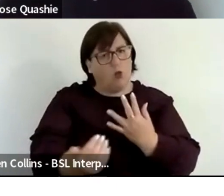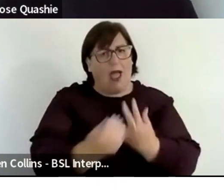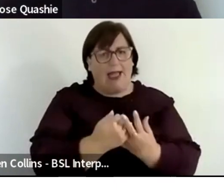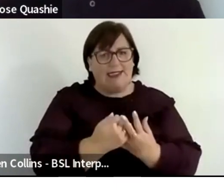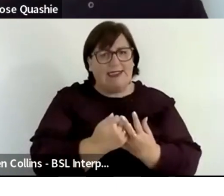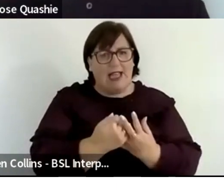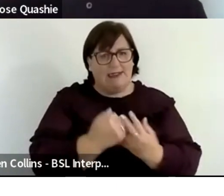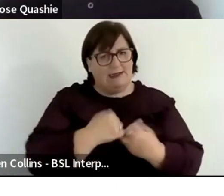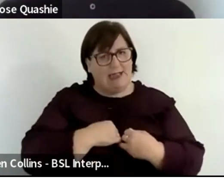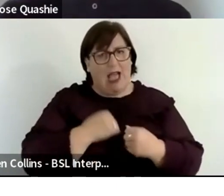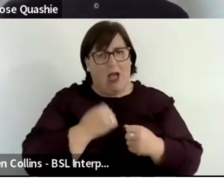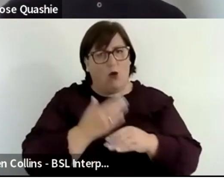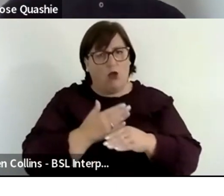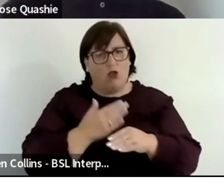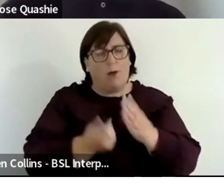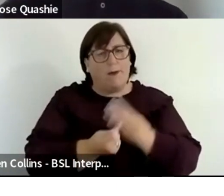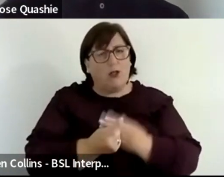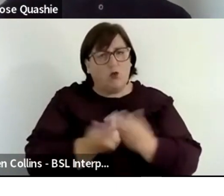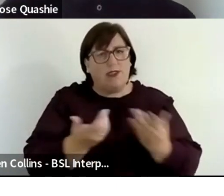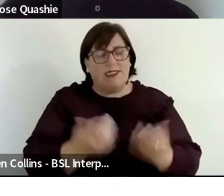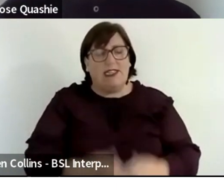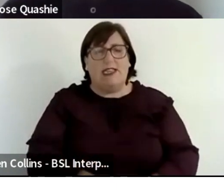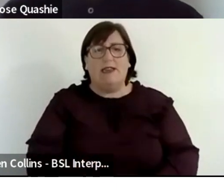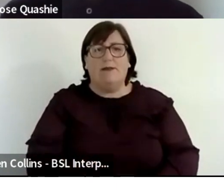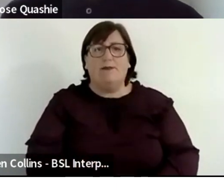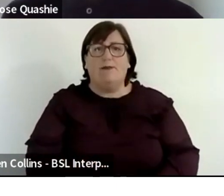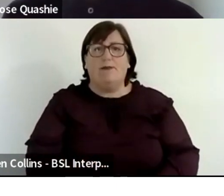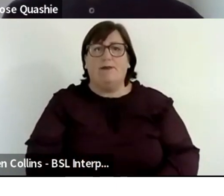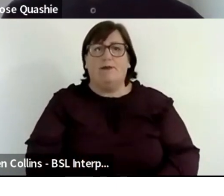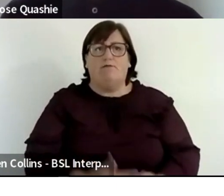We have a lot of opportunities, but we have a broad range of those opportunities.